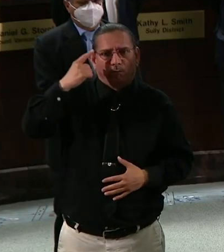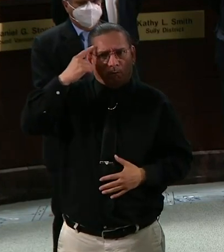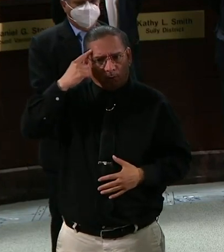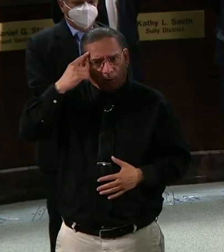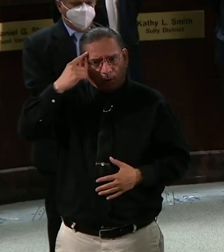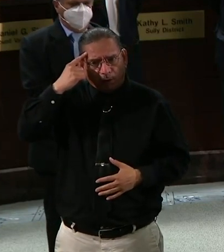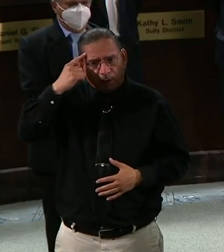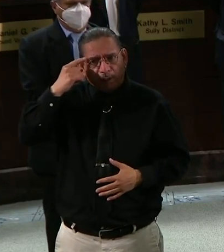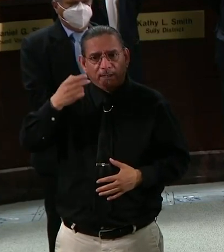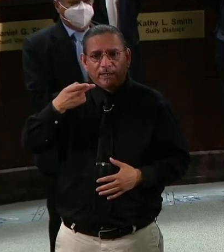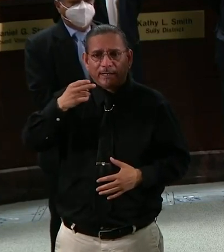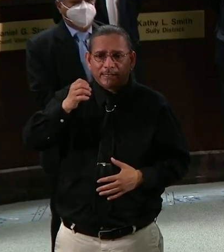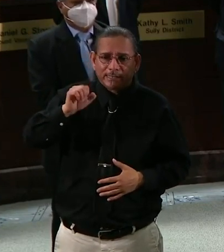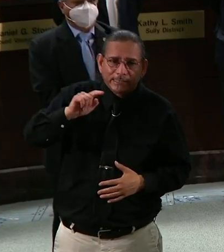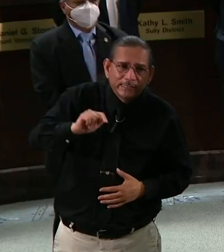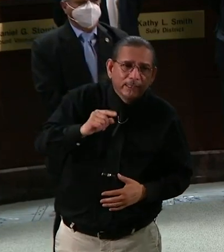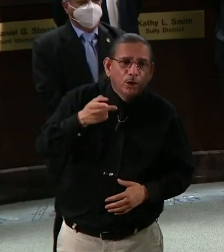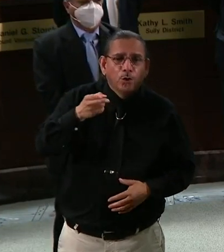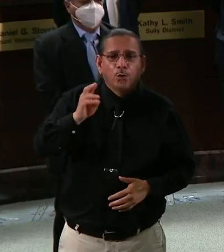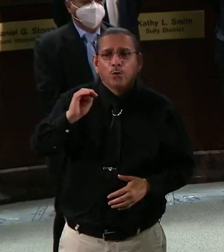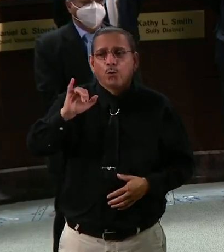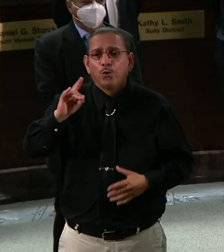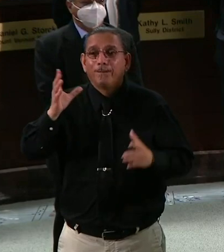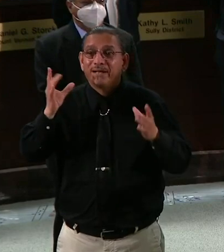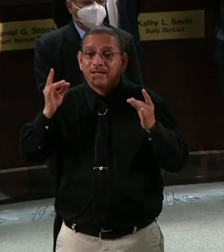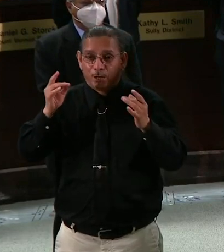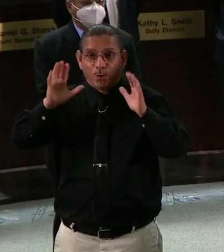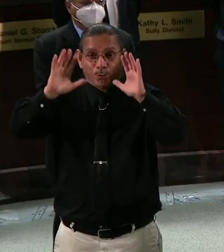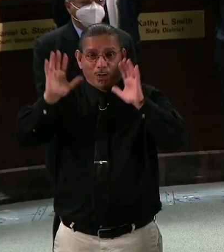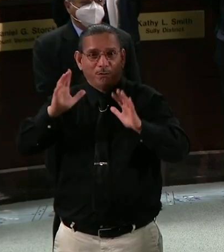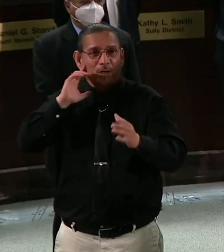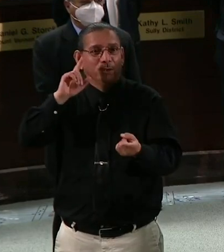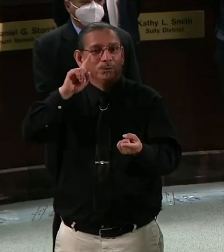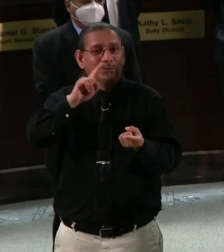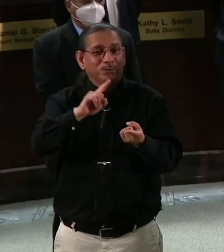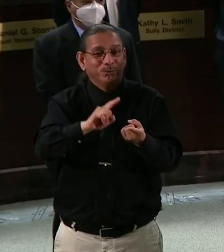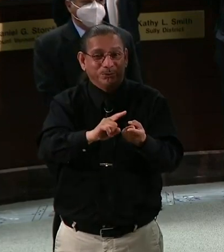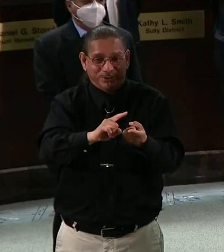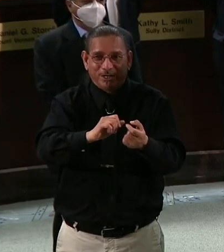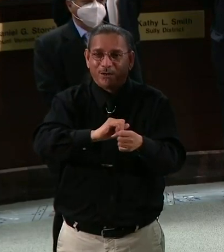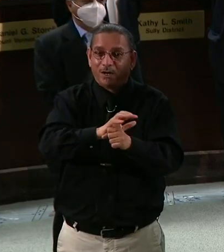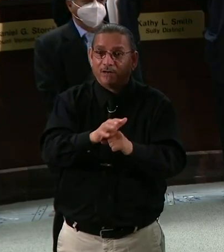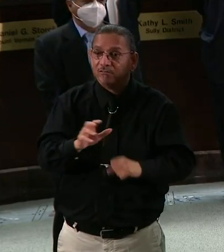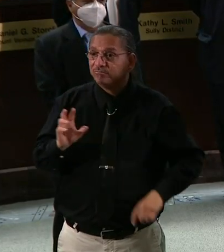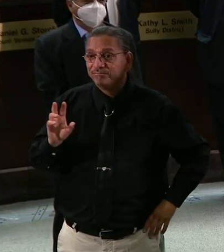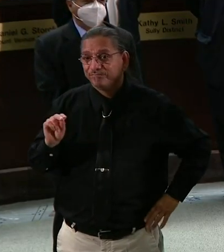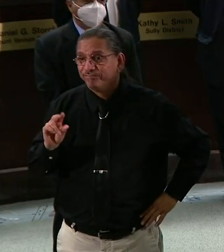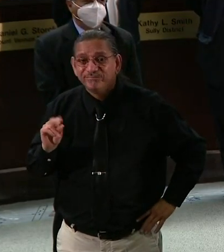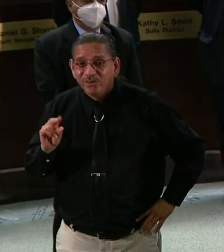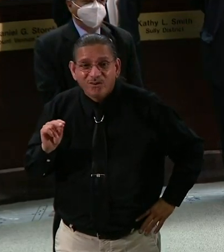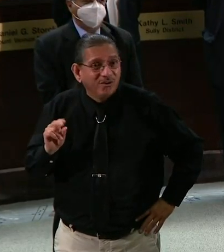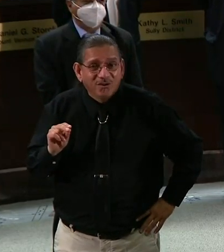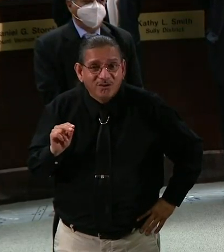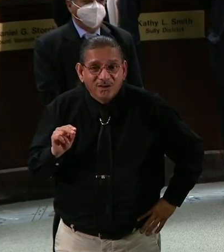INDIVIDUALS THAT. THAT THOUGHT THAT HE- AND HUMIDITY- I WOULD